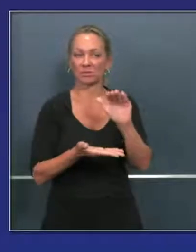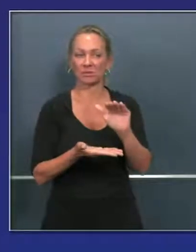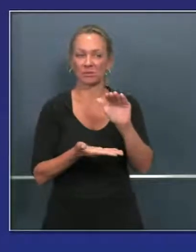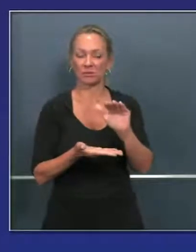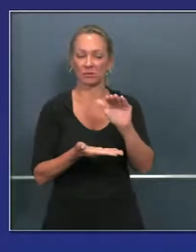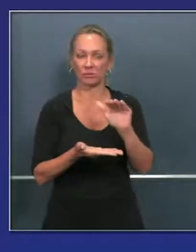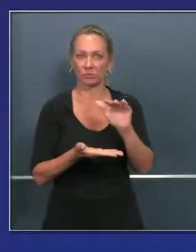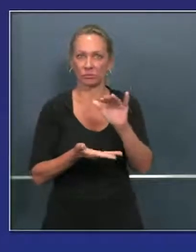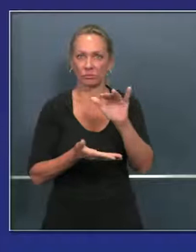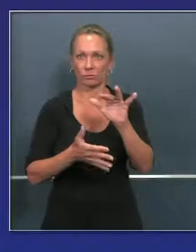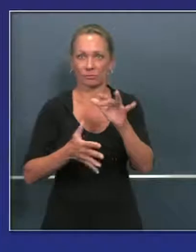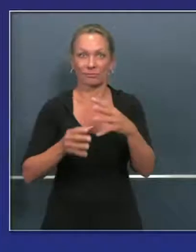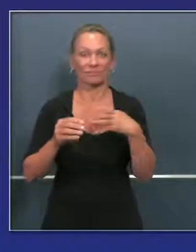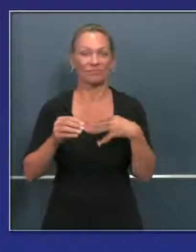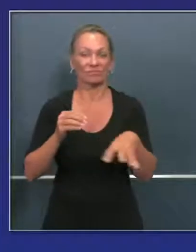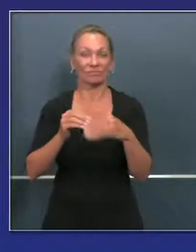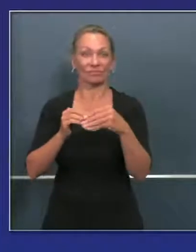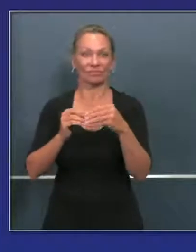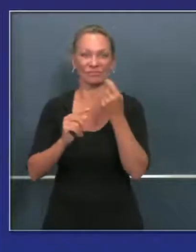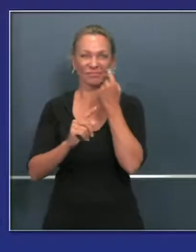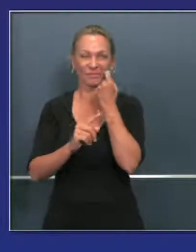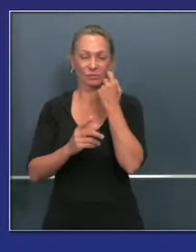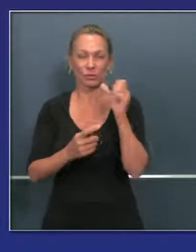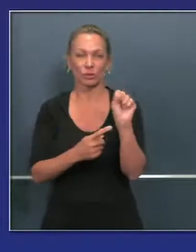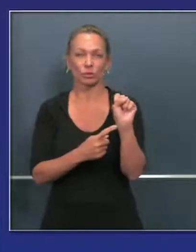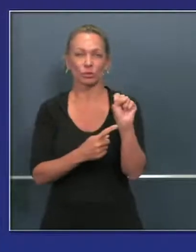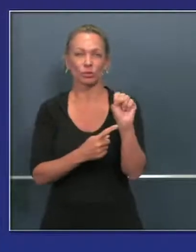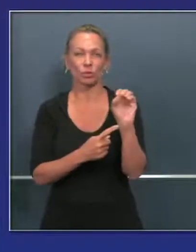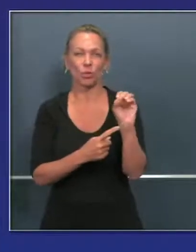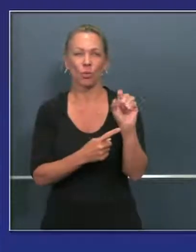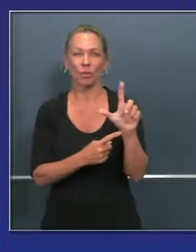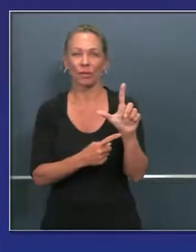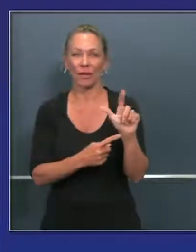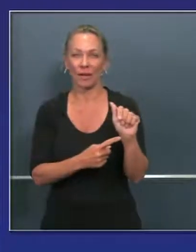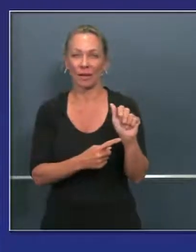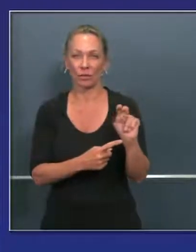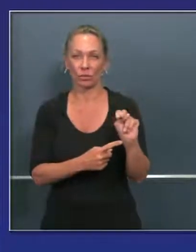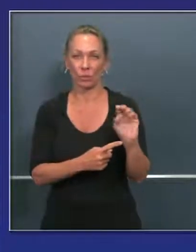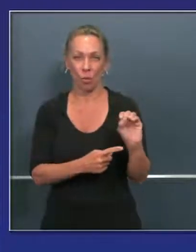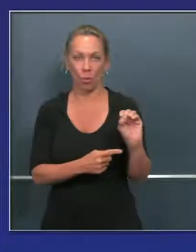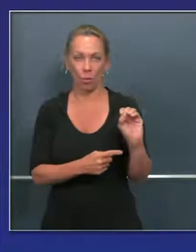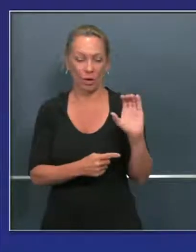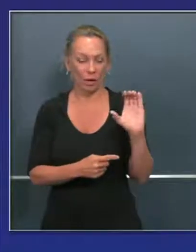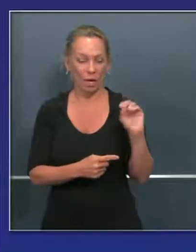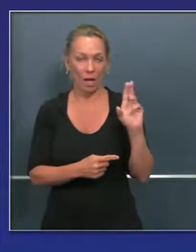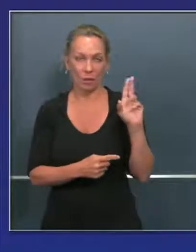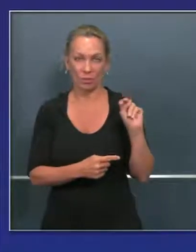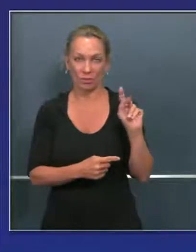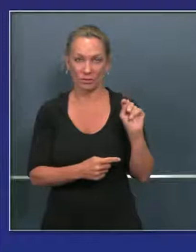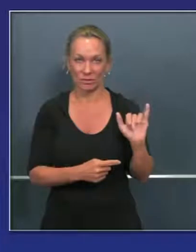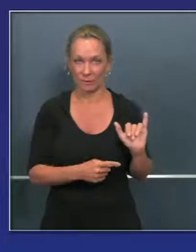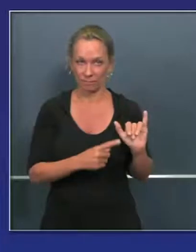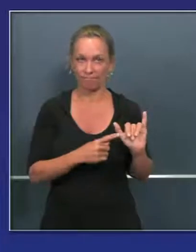19 counties and dr. Ghali will attest now that represents about 72 percent of the population in